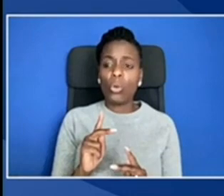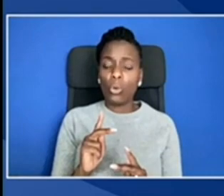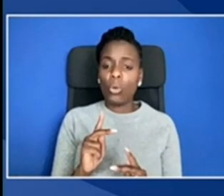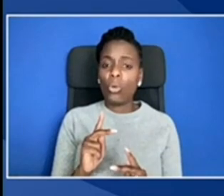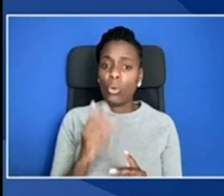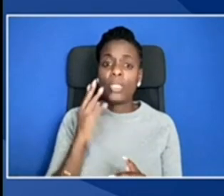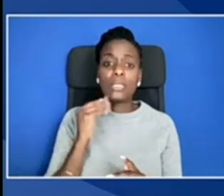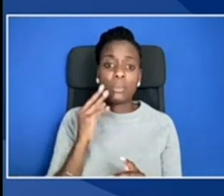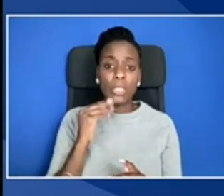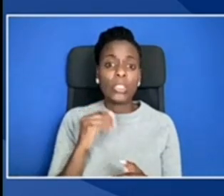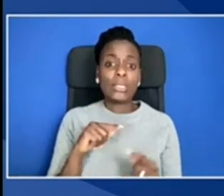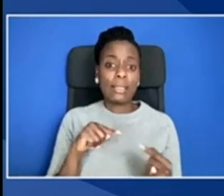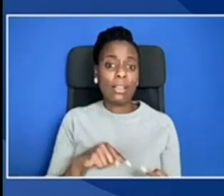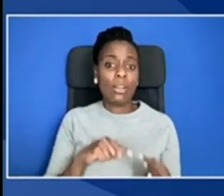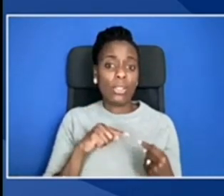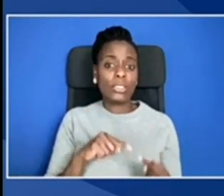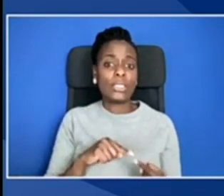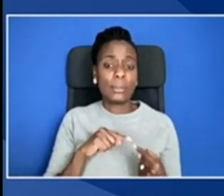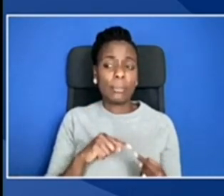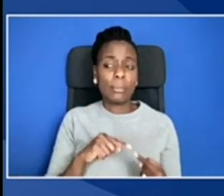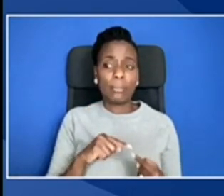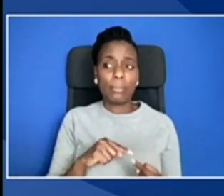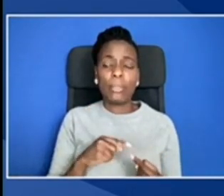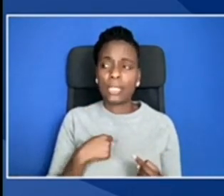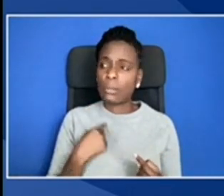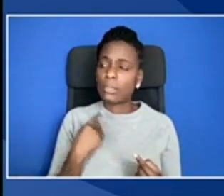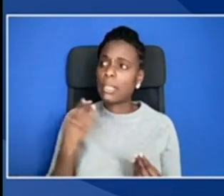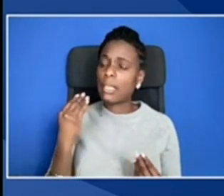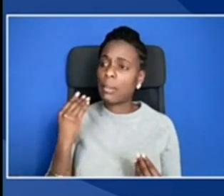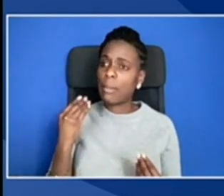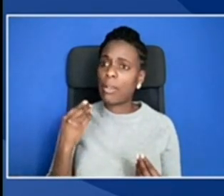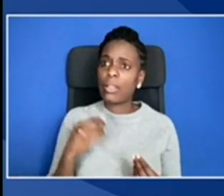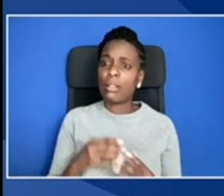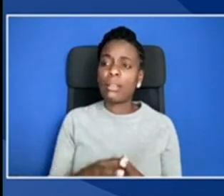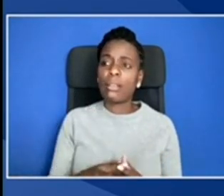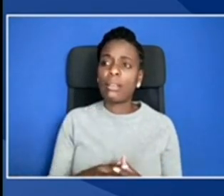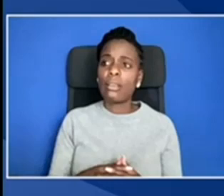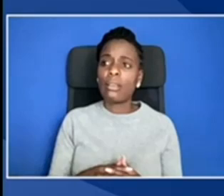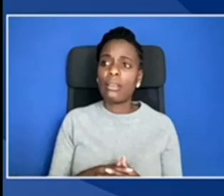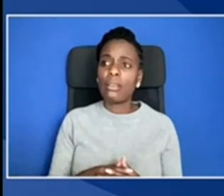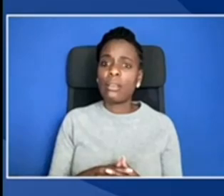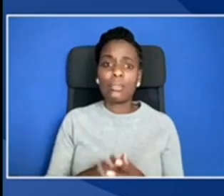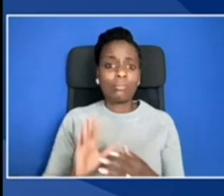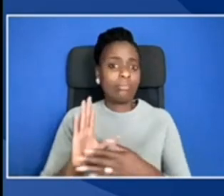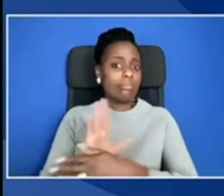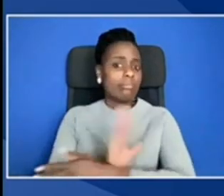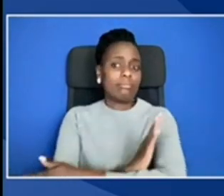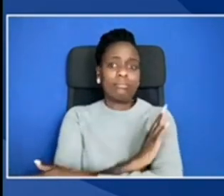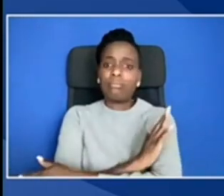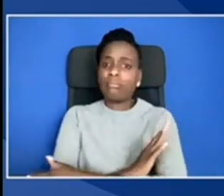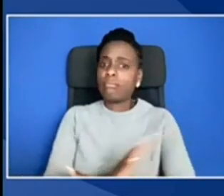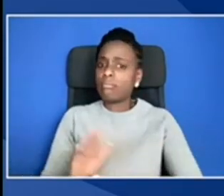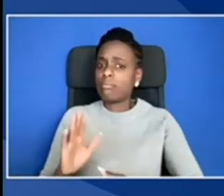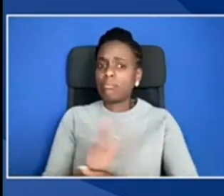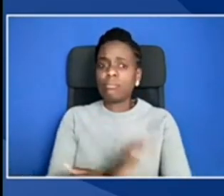as I was thinking of it as we were coming up with this list, actually span across these categories that are here.